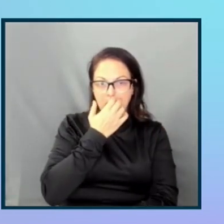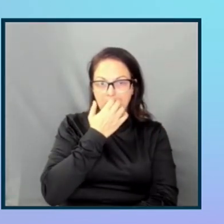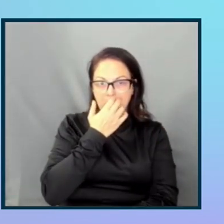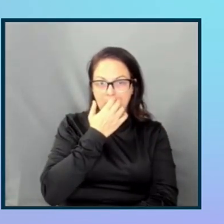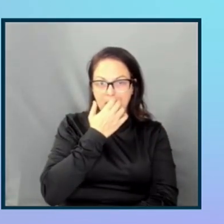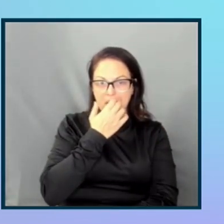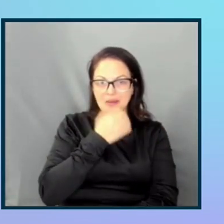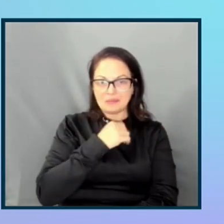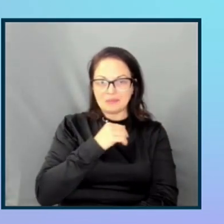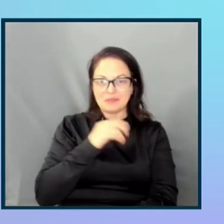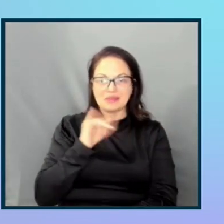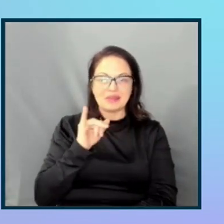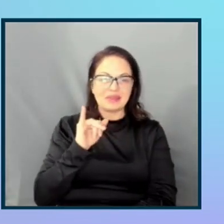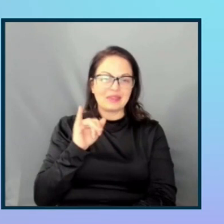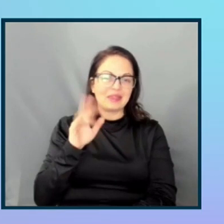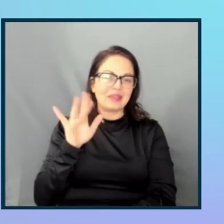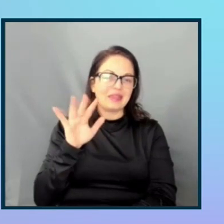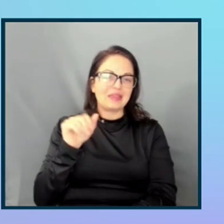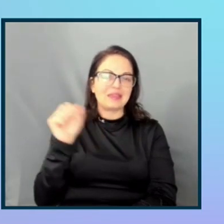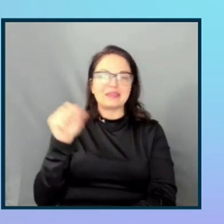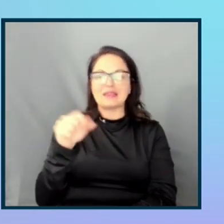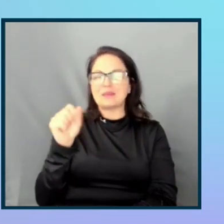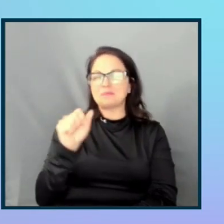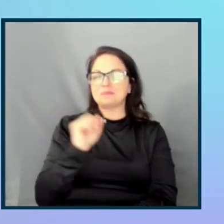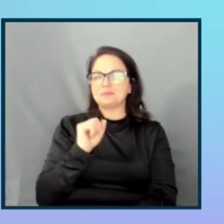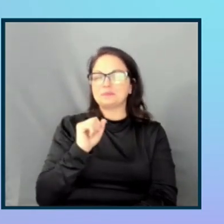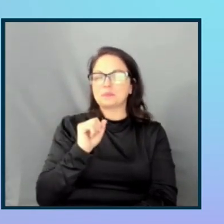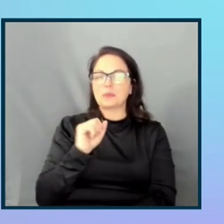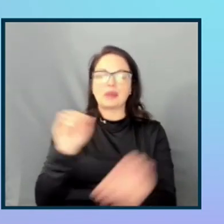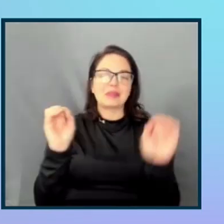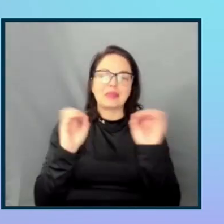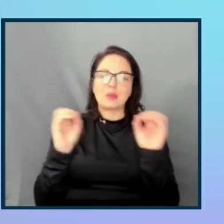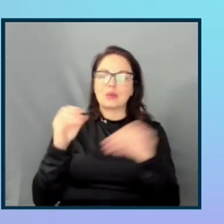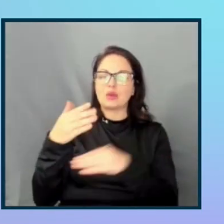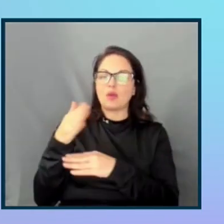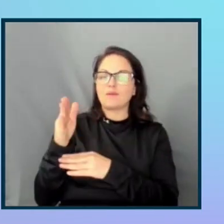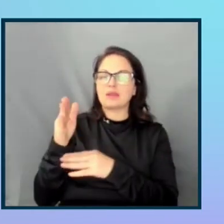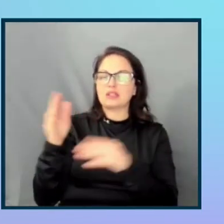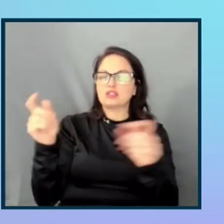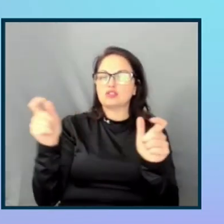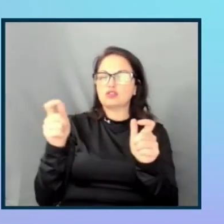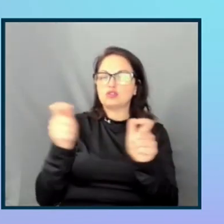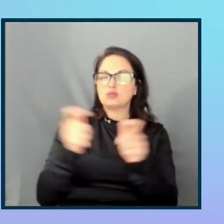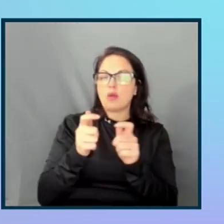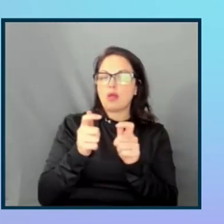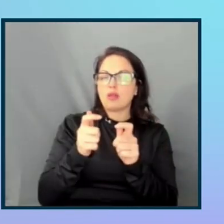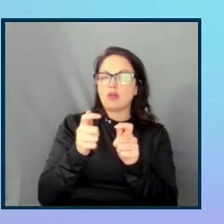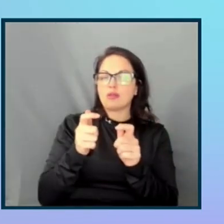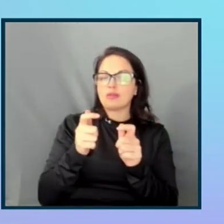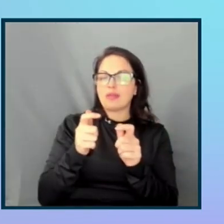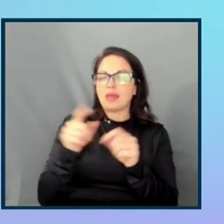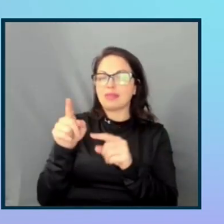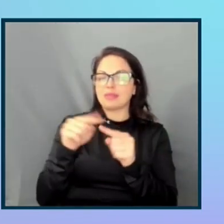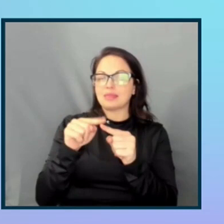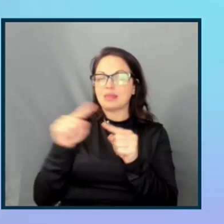It was two kind of, yeah, the fish that were caught. There were no fish smaller than the hole in that dataset in the net.